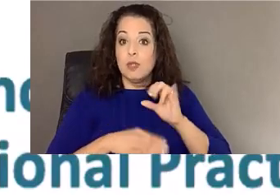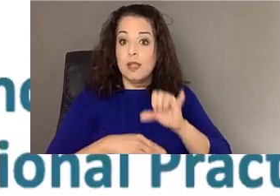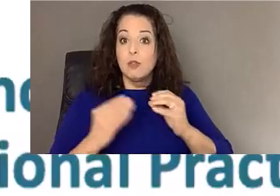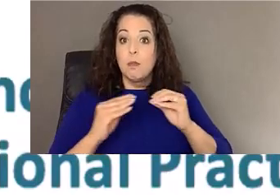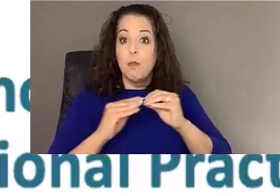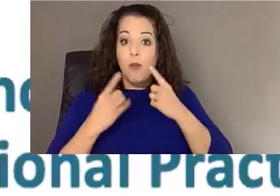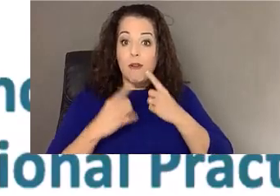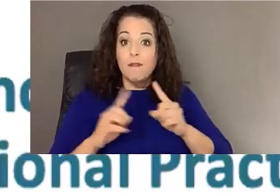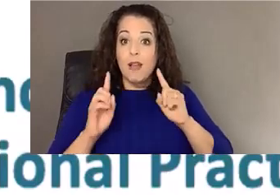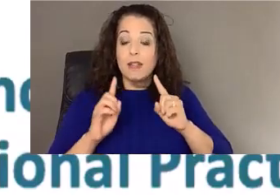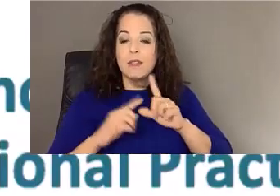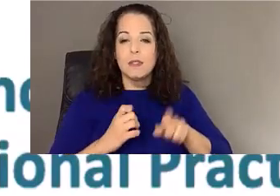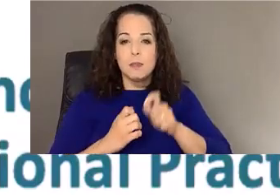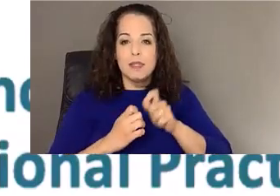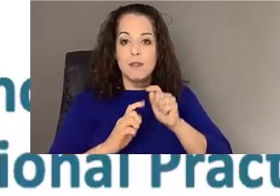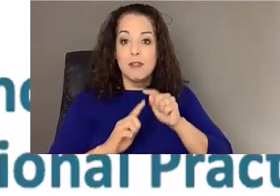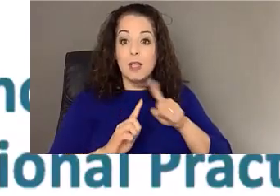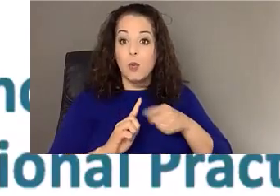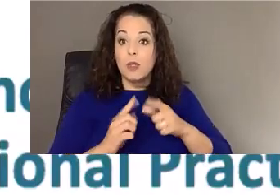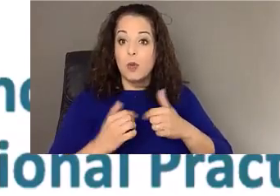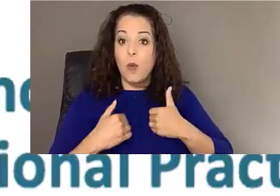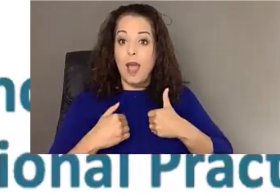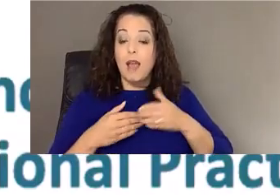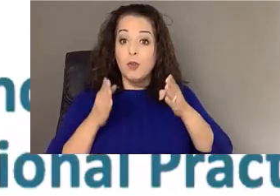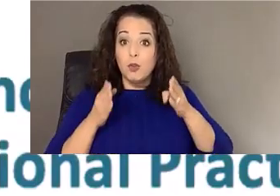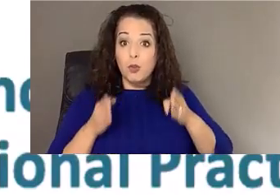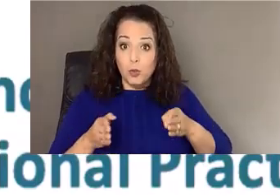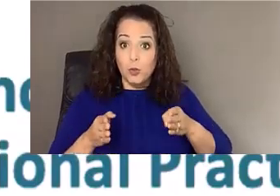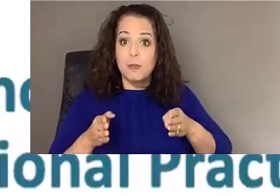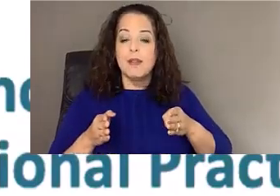when there is an agent or a human force